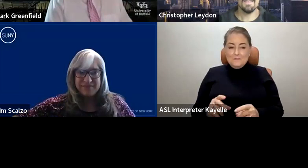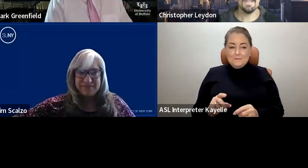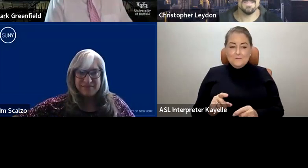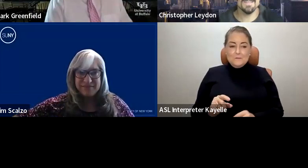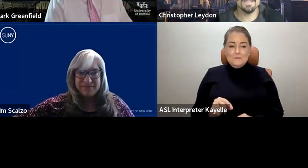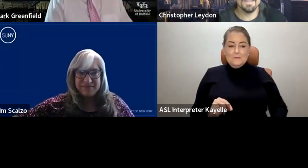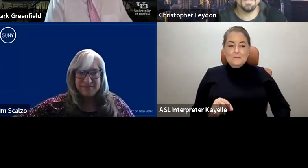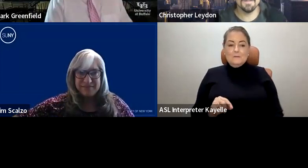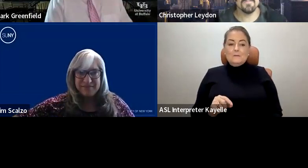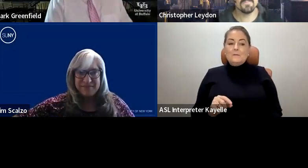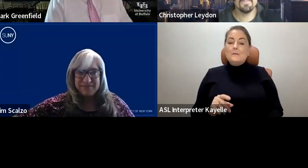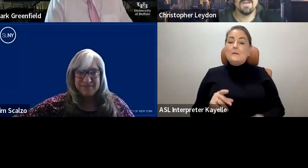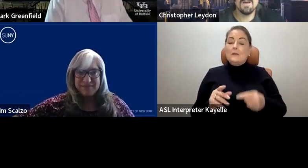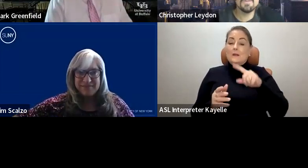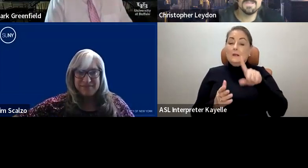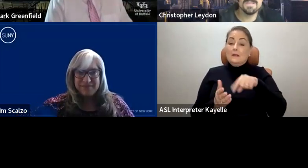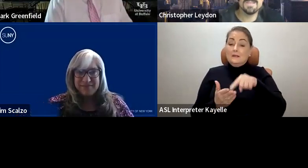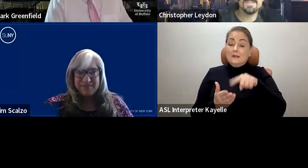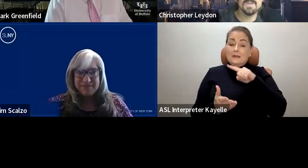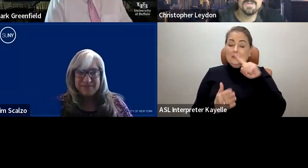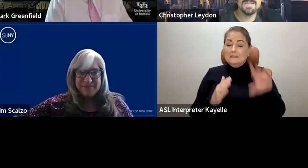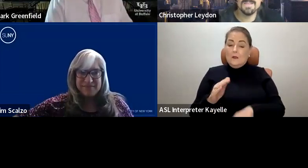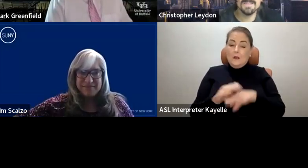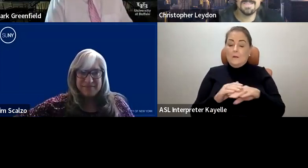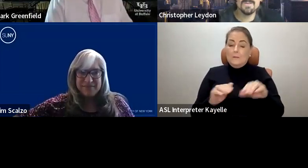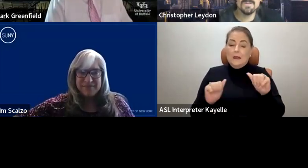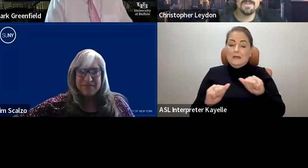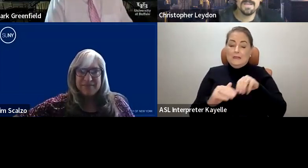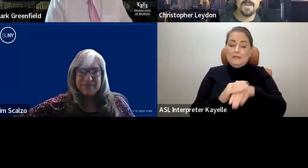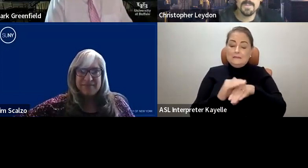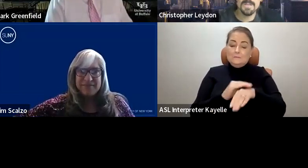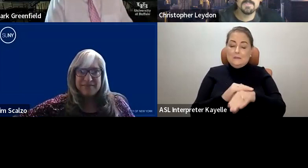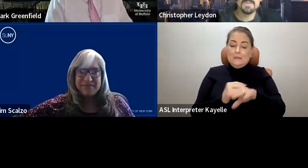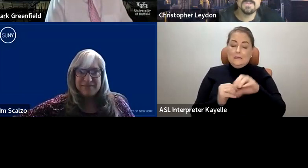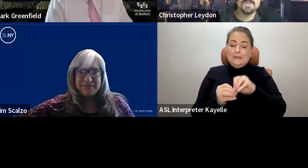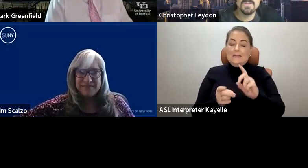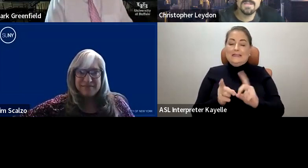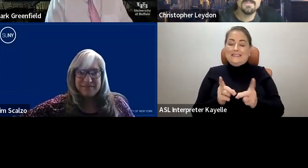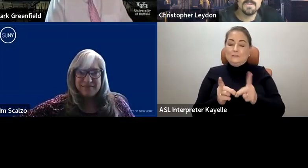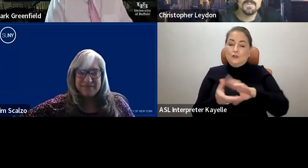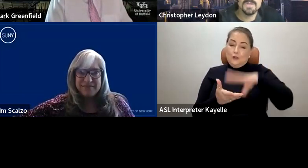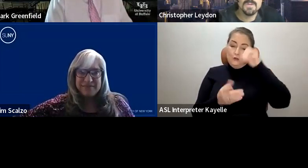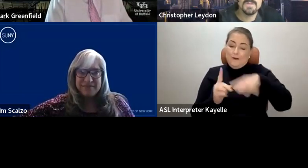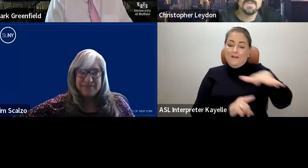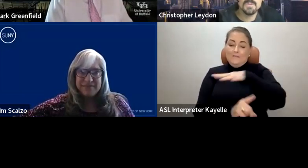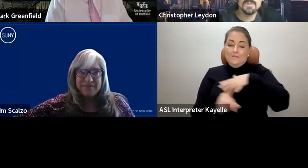This is "Optimizing Accessibility in the Digital Learning Environment". I'm Christopher Leydon from the CUNY School of